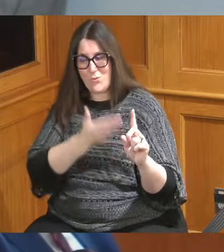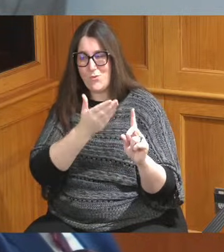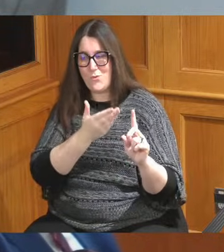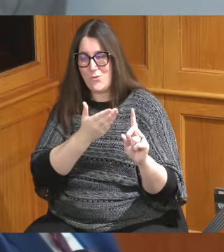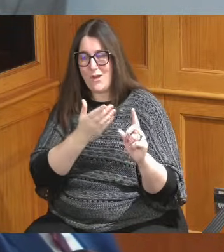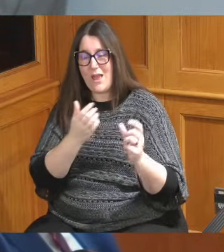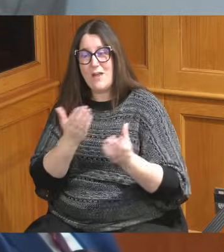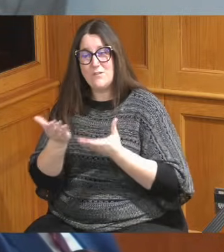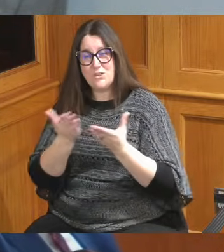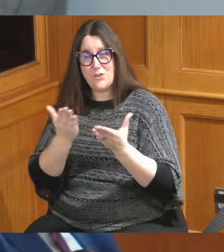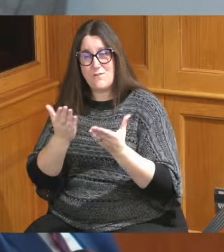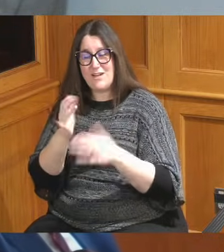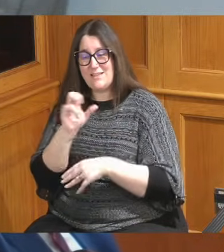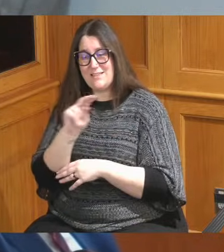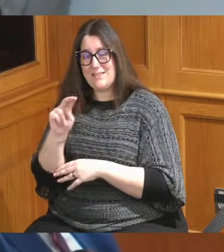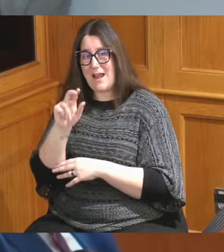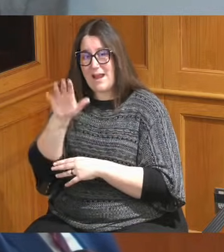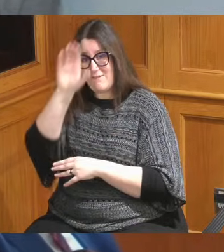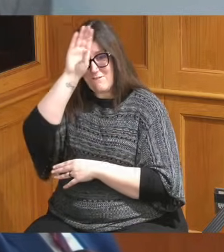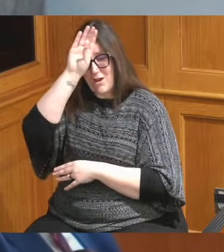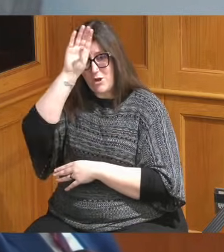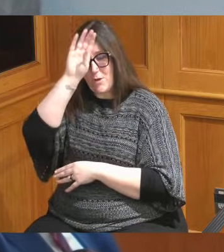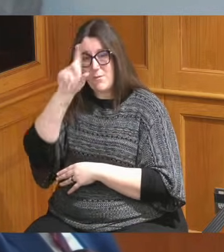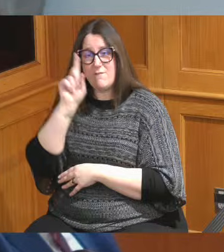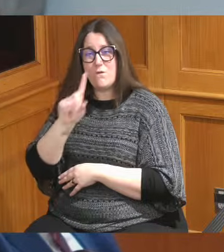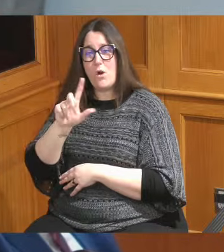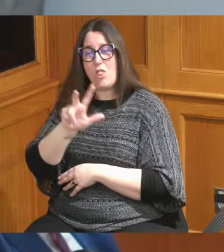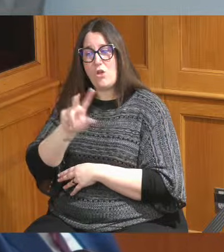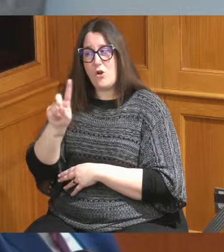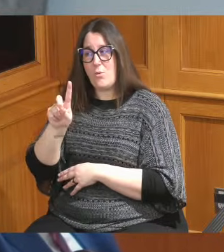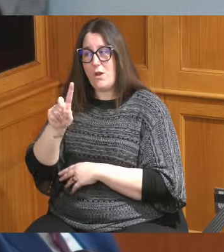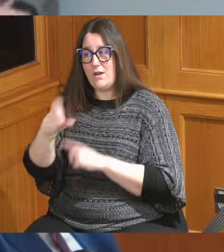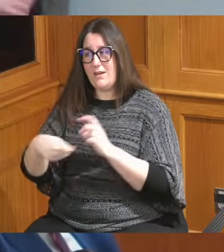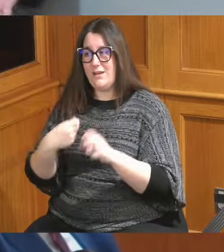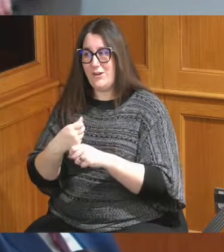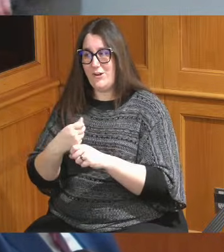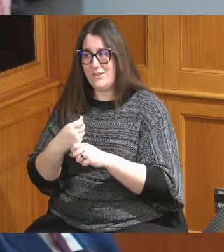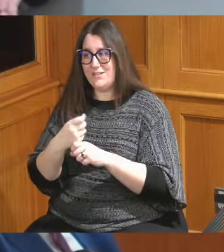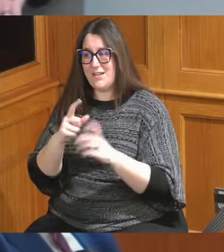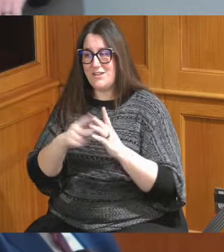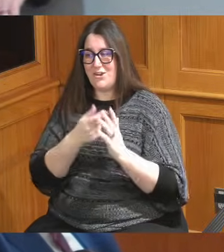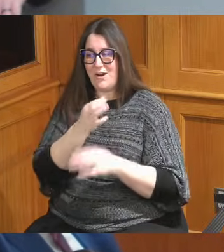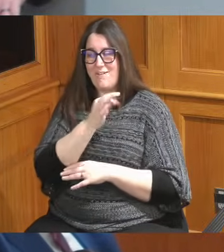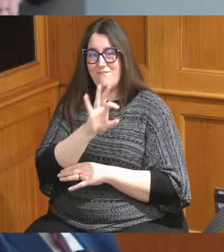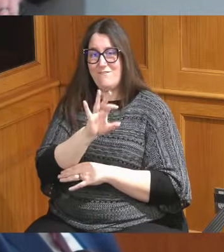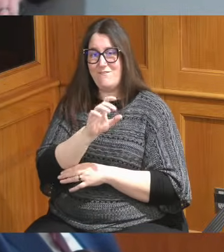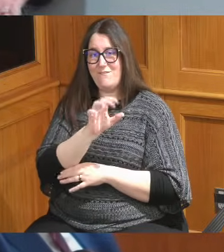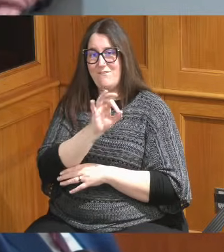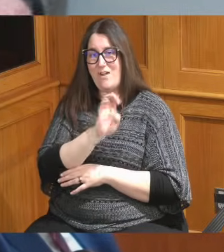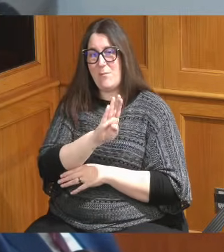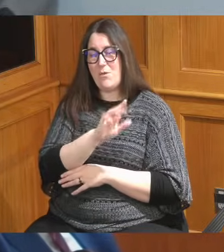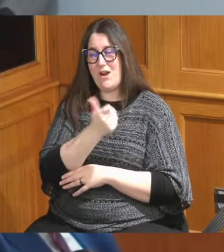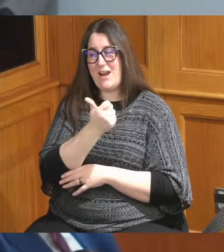in the Cincinnati Fire Department for 31 years, beginning his career in February 1995 and has held